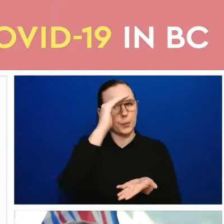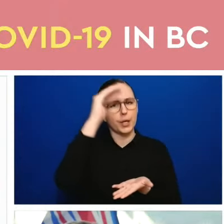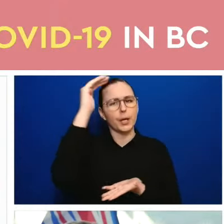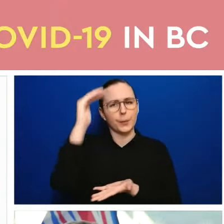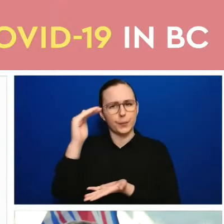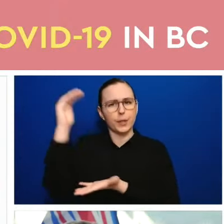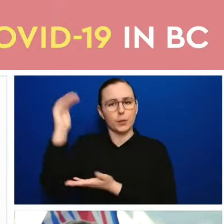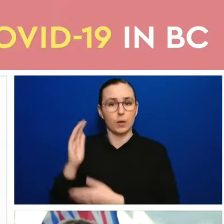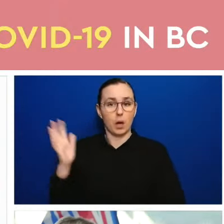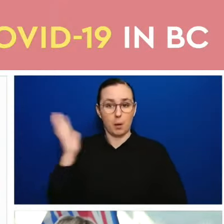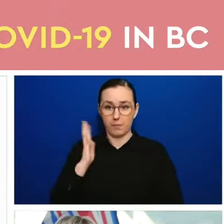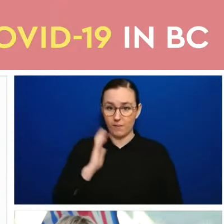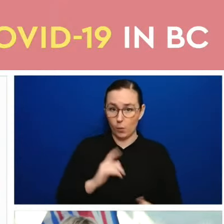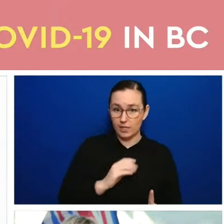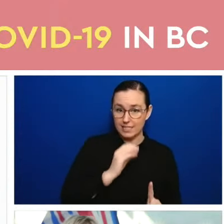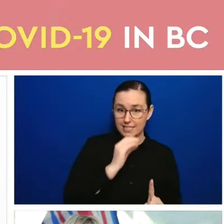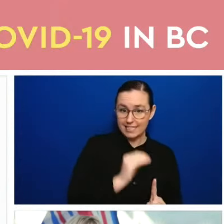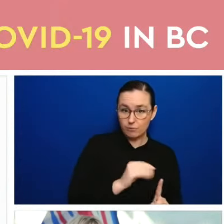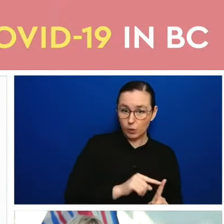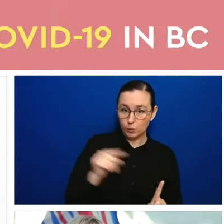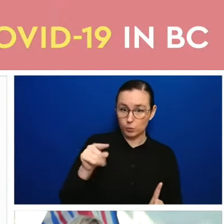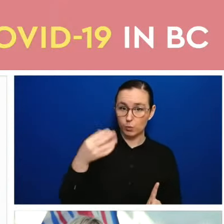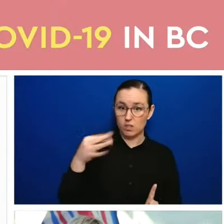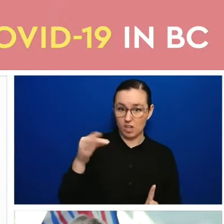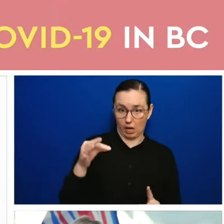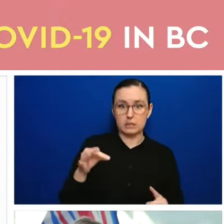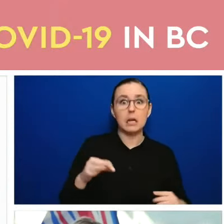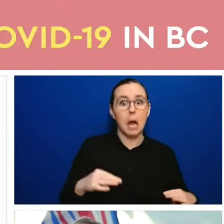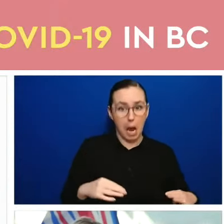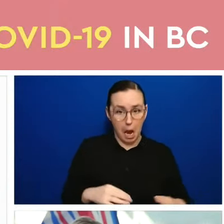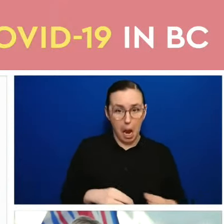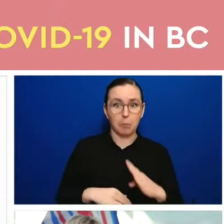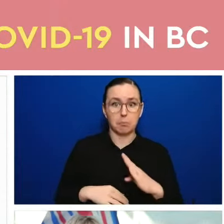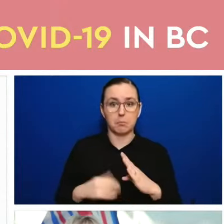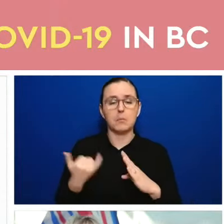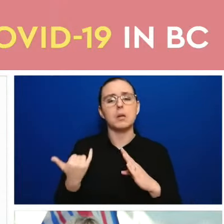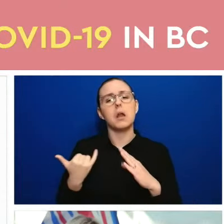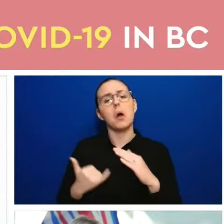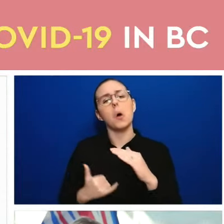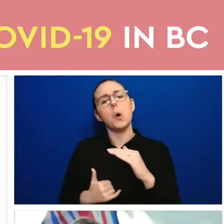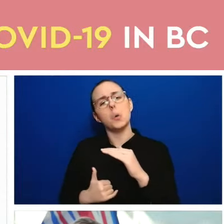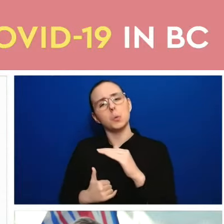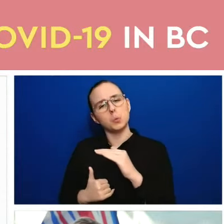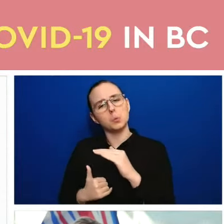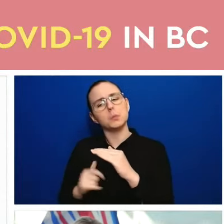groups. That bumpup that we saw in the